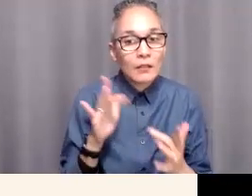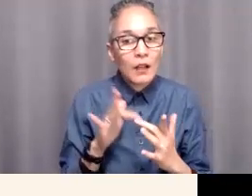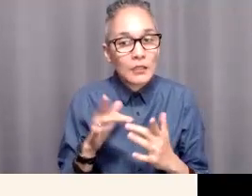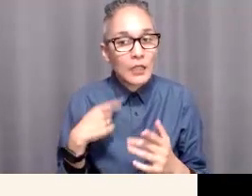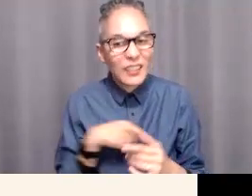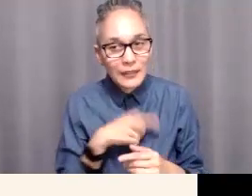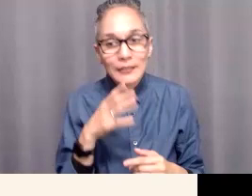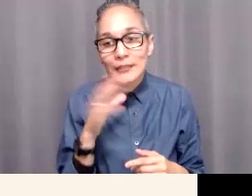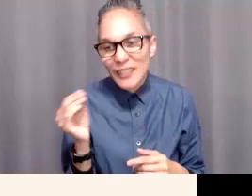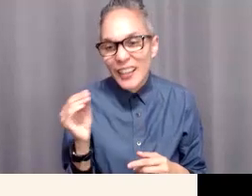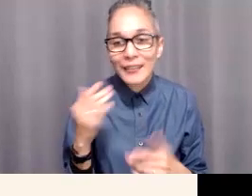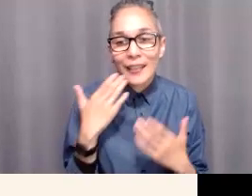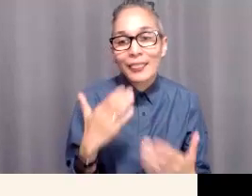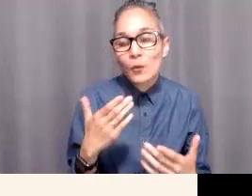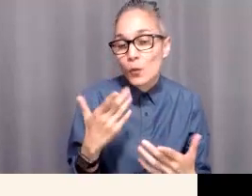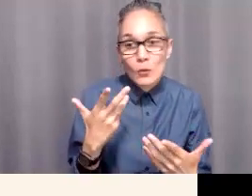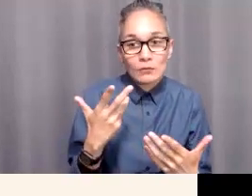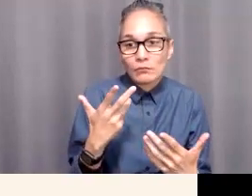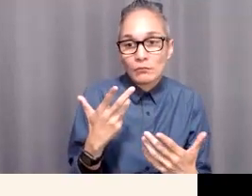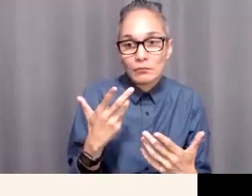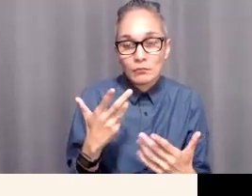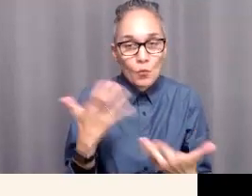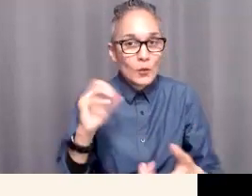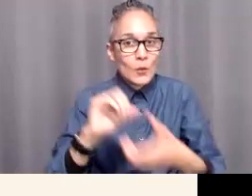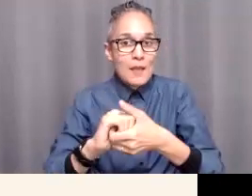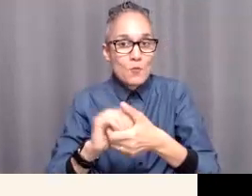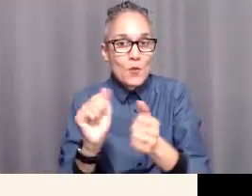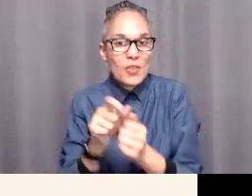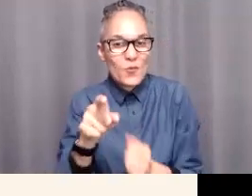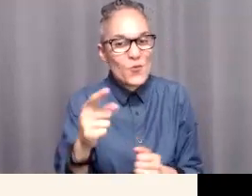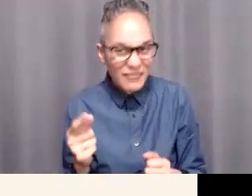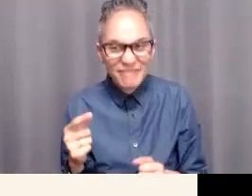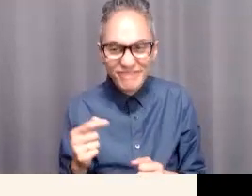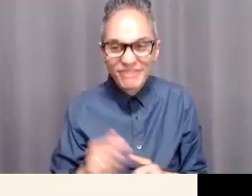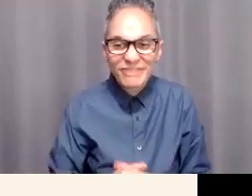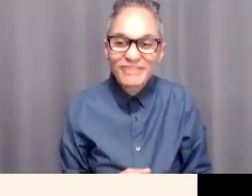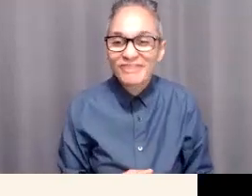And you know, we would love to collaborate. And, you know, learn more from each other.